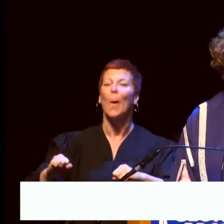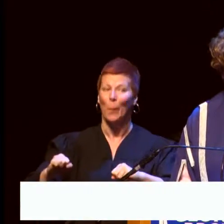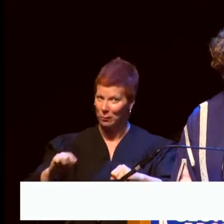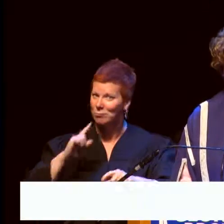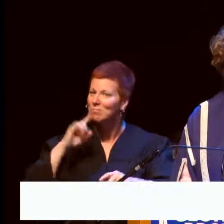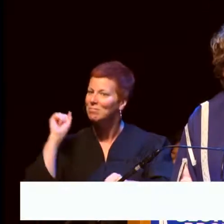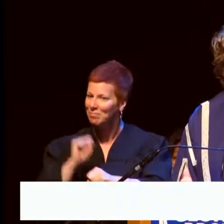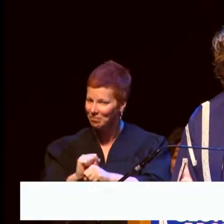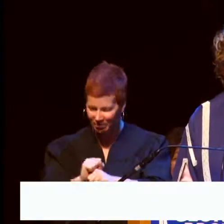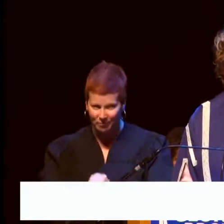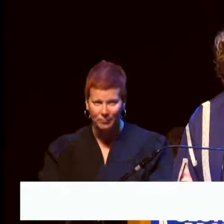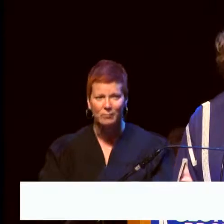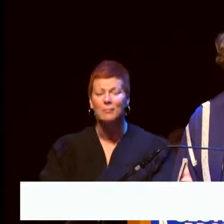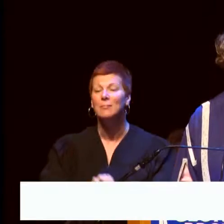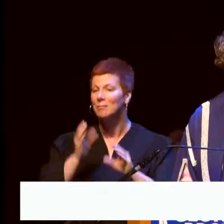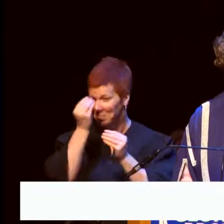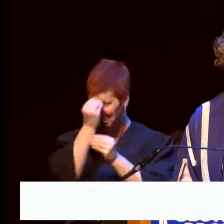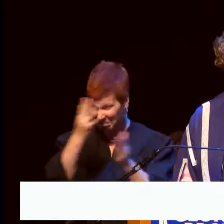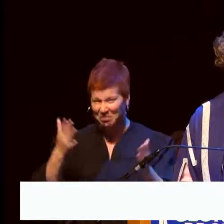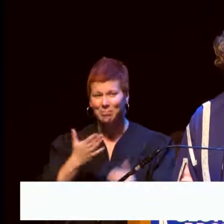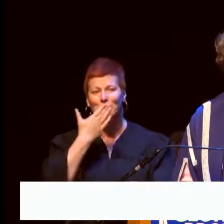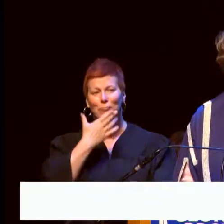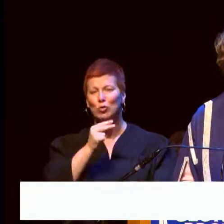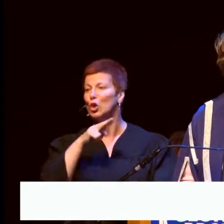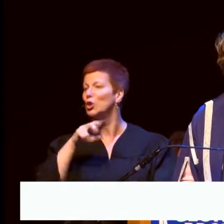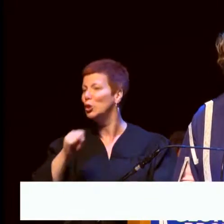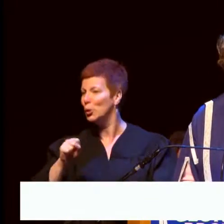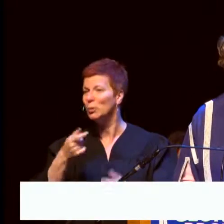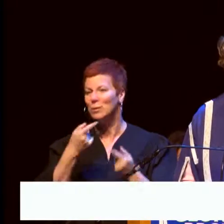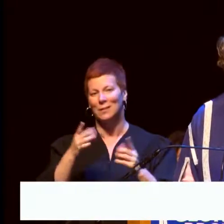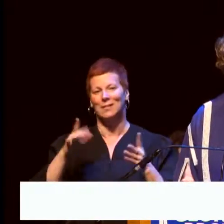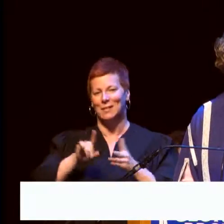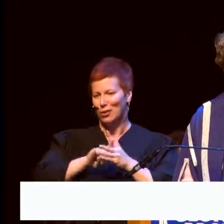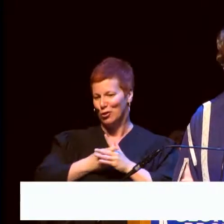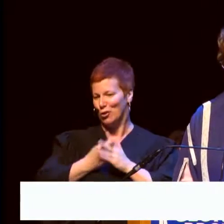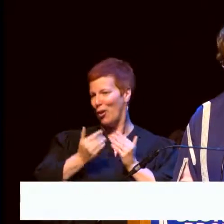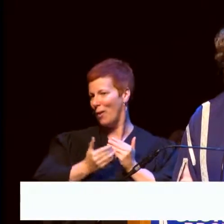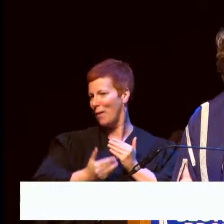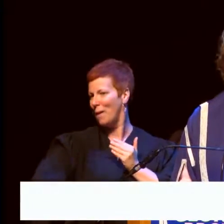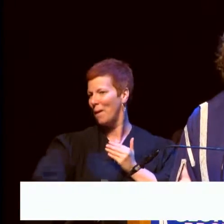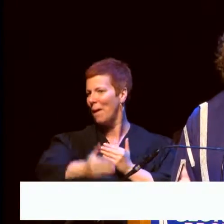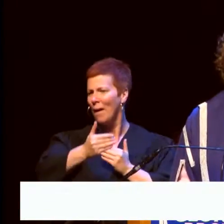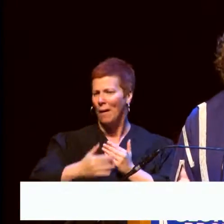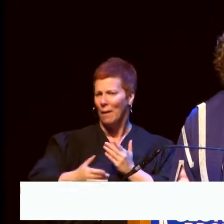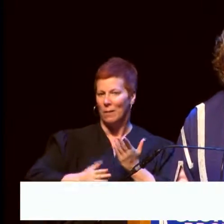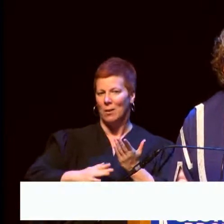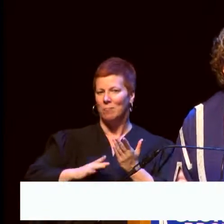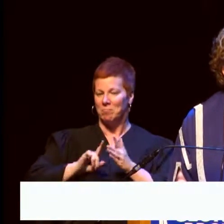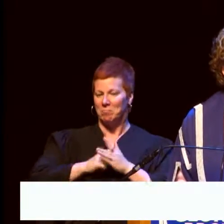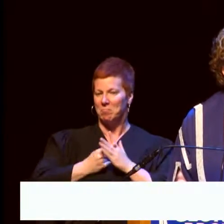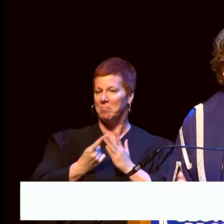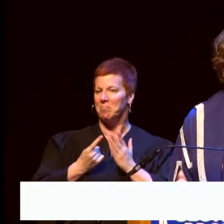BUT I HAVE GOOD NEWS FOR YOU. YOU HAVE ALREADY STARTED BUILDING EXPERTISE AT ADAPTING TO CHANGE.